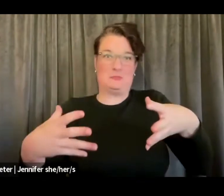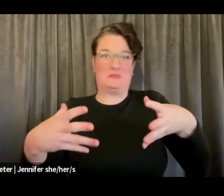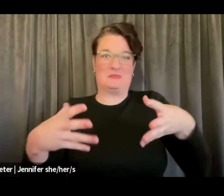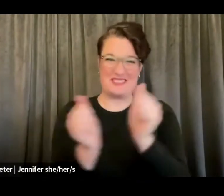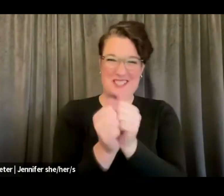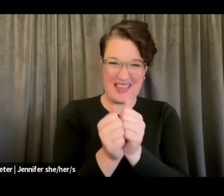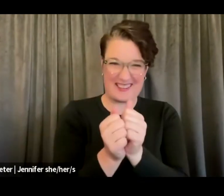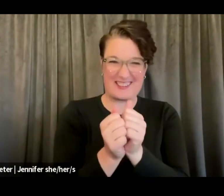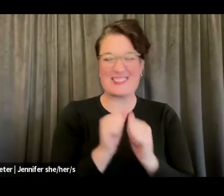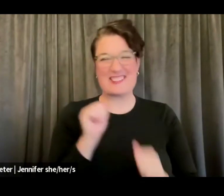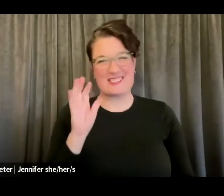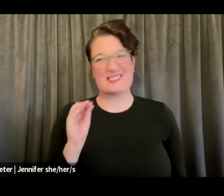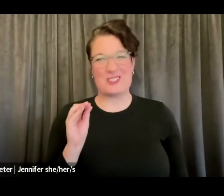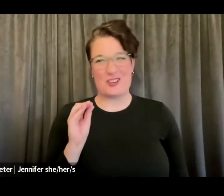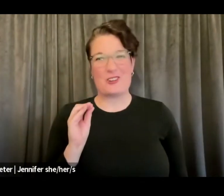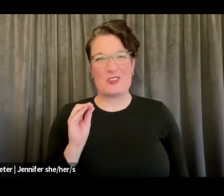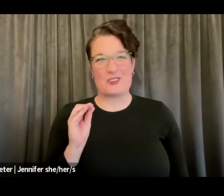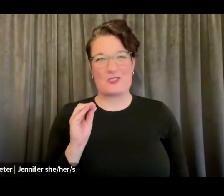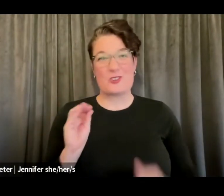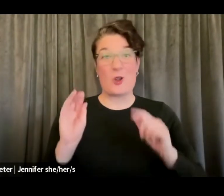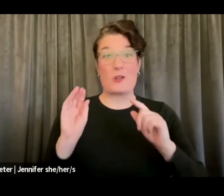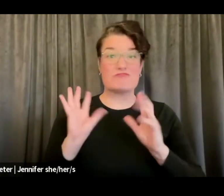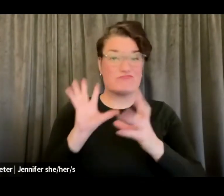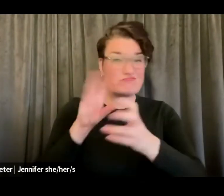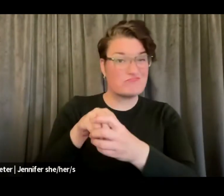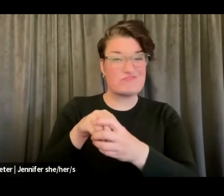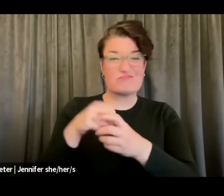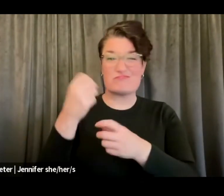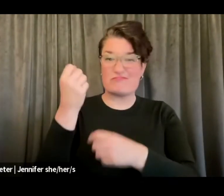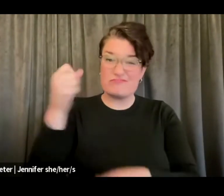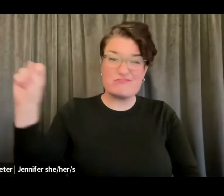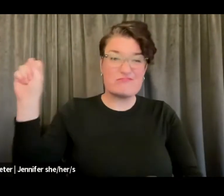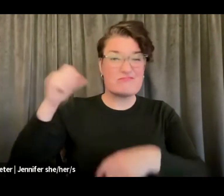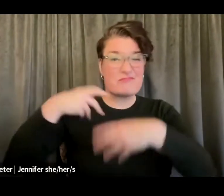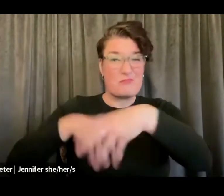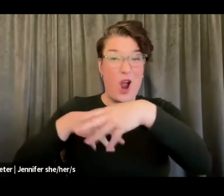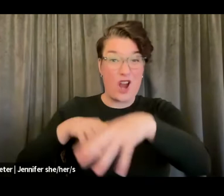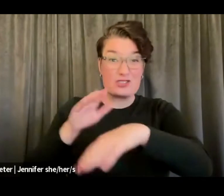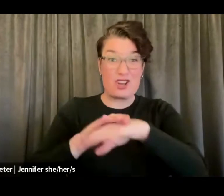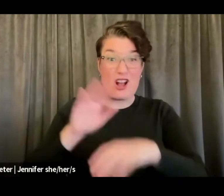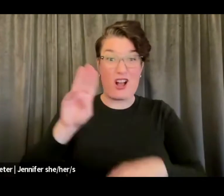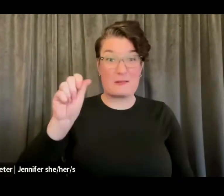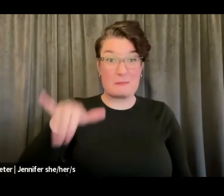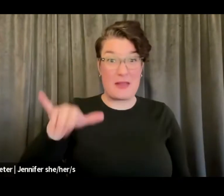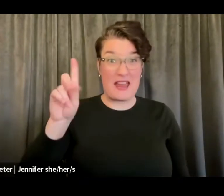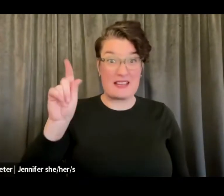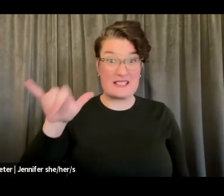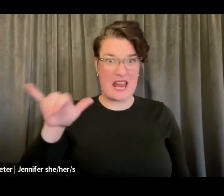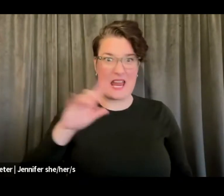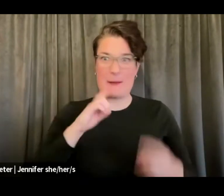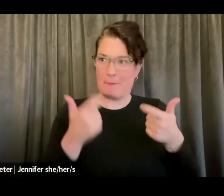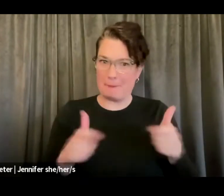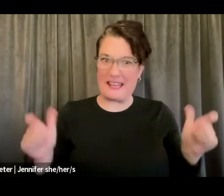So yeah, I don't know. Going to, going to marches on may day was a really big holiday for us